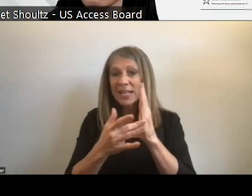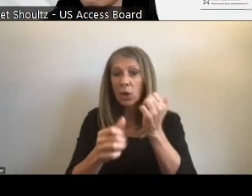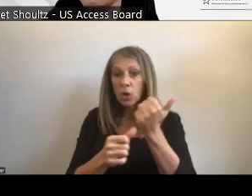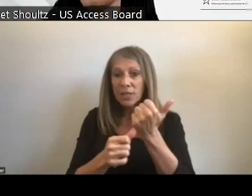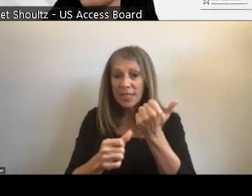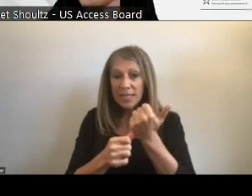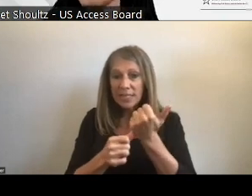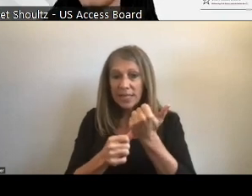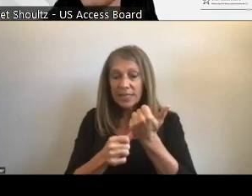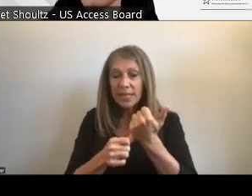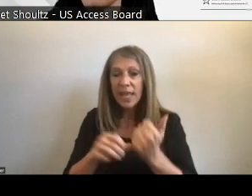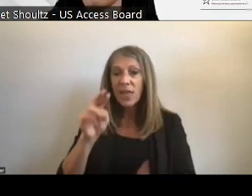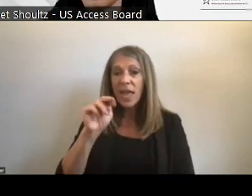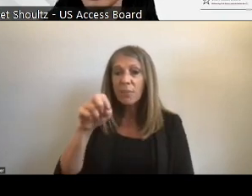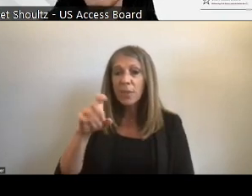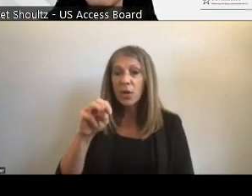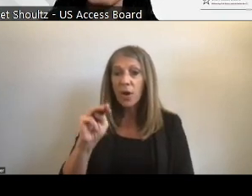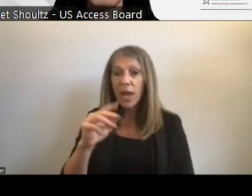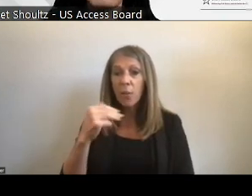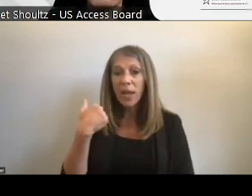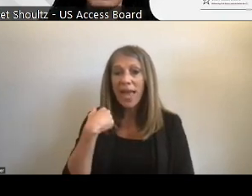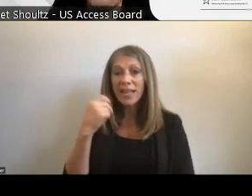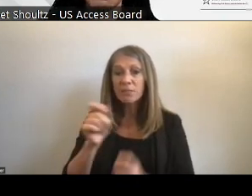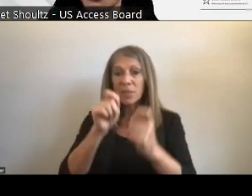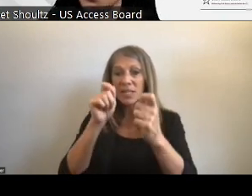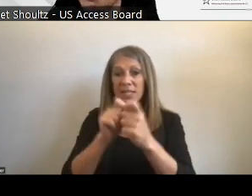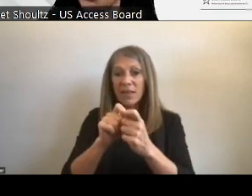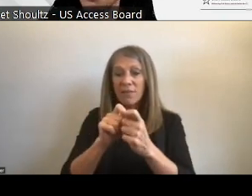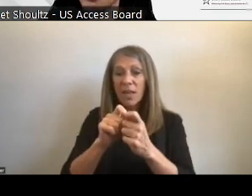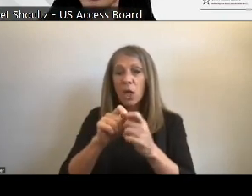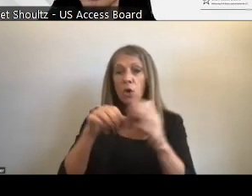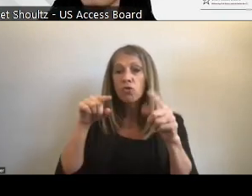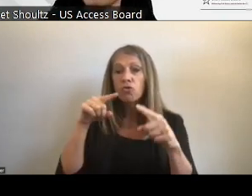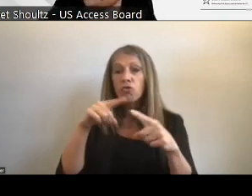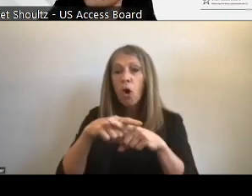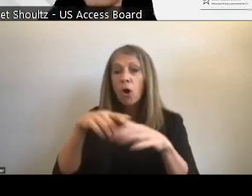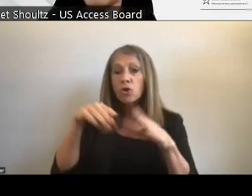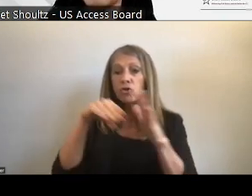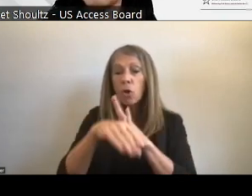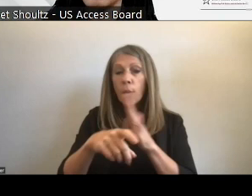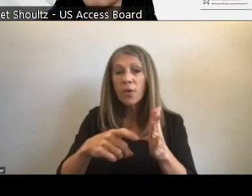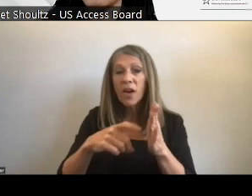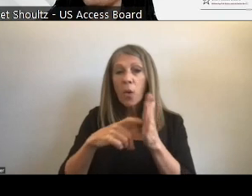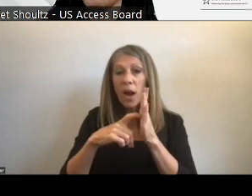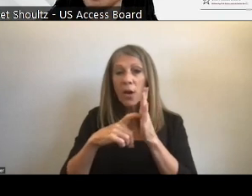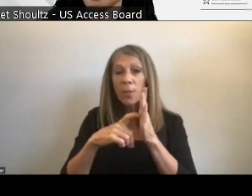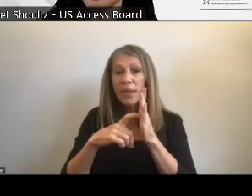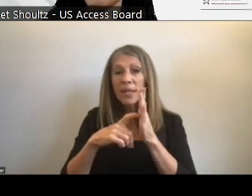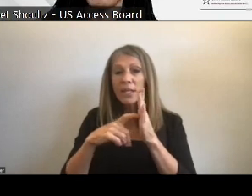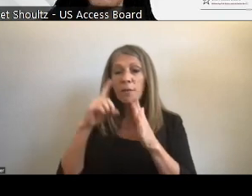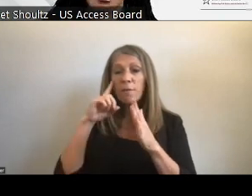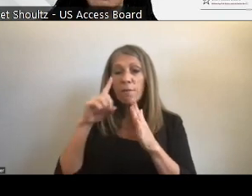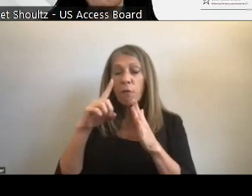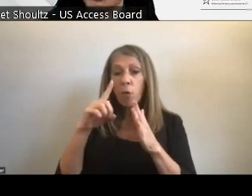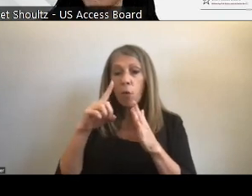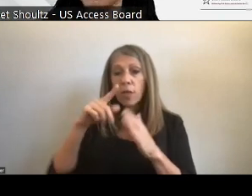Because in the NPRM we had specific cross slope requirements for the pedestrian access route,